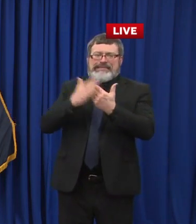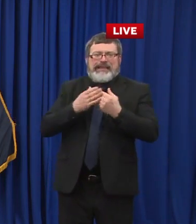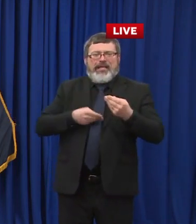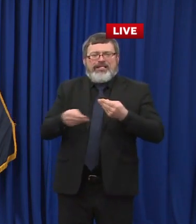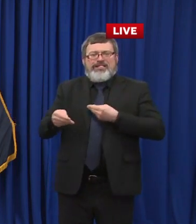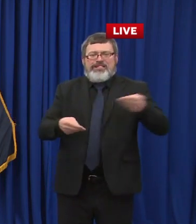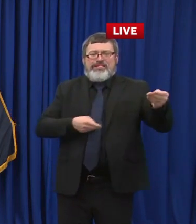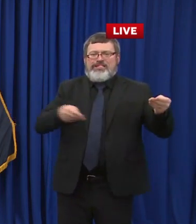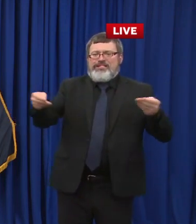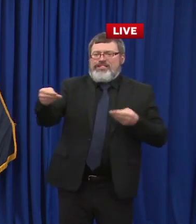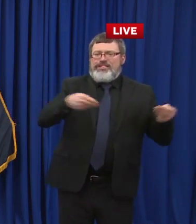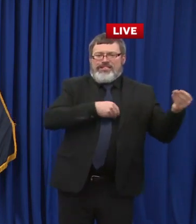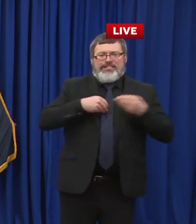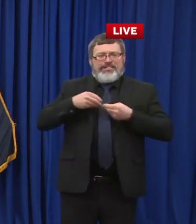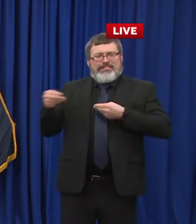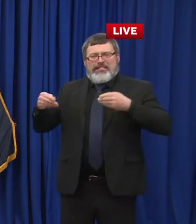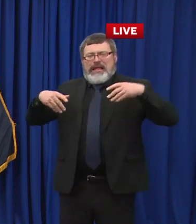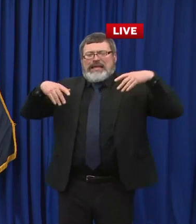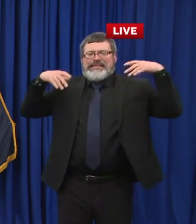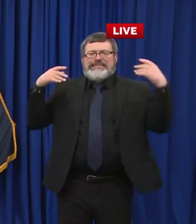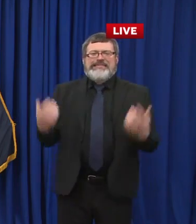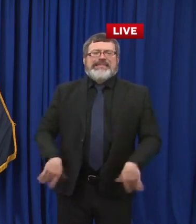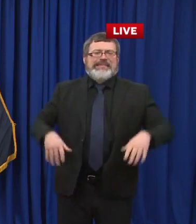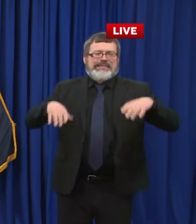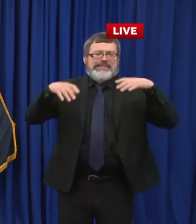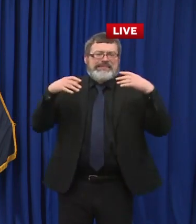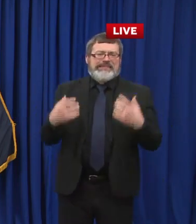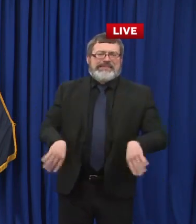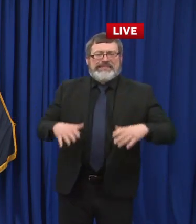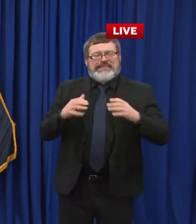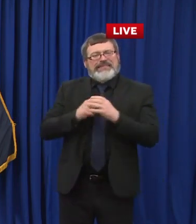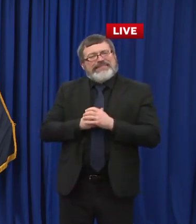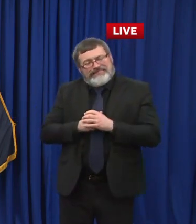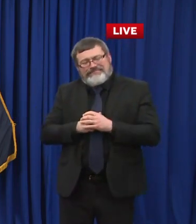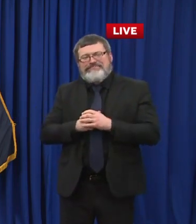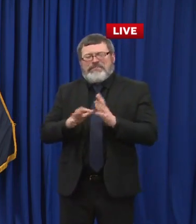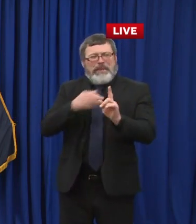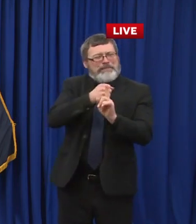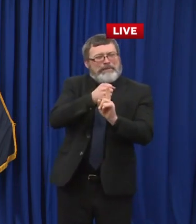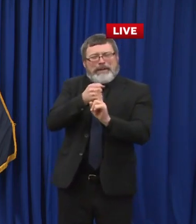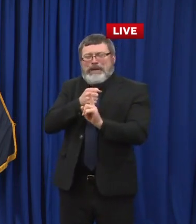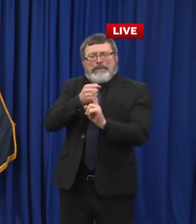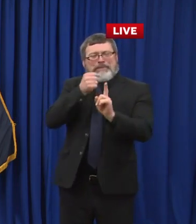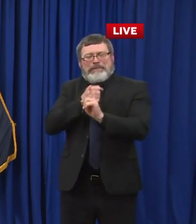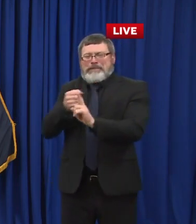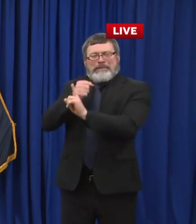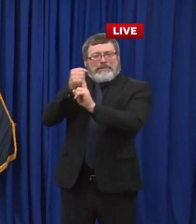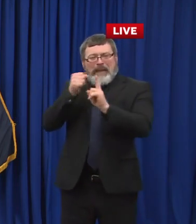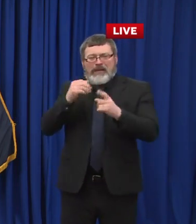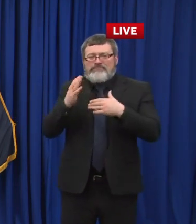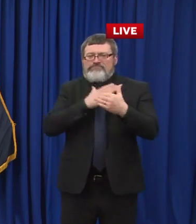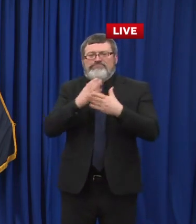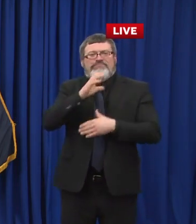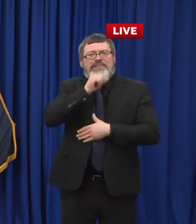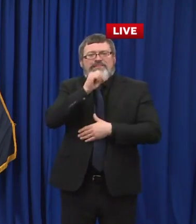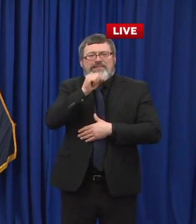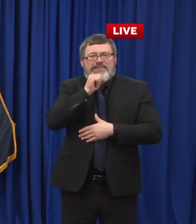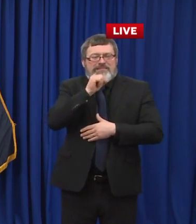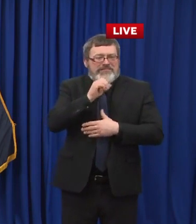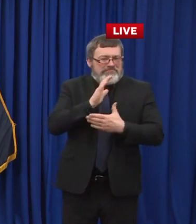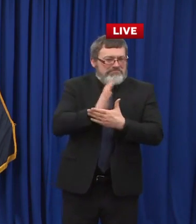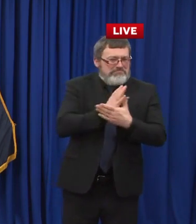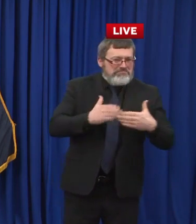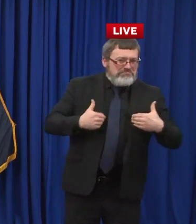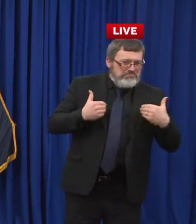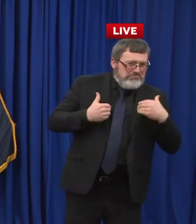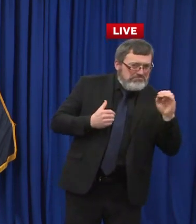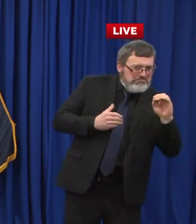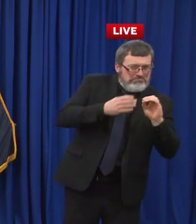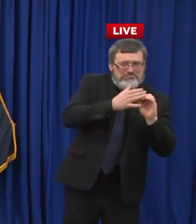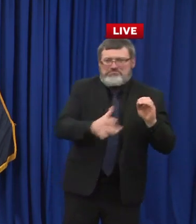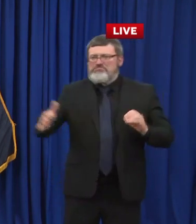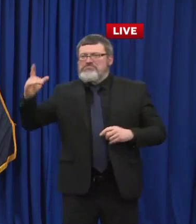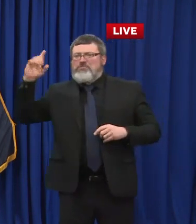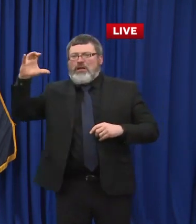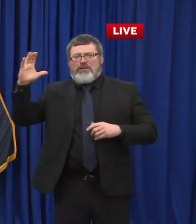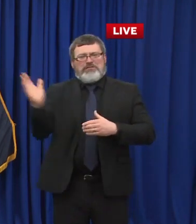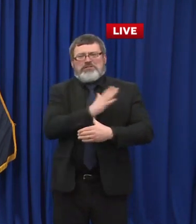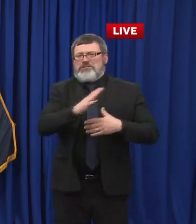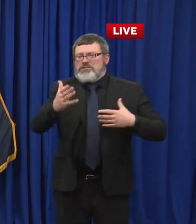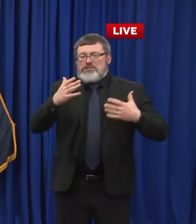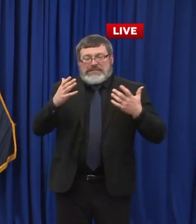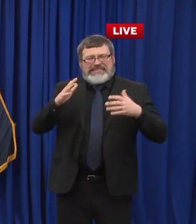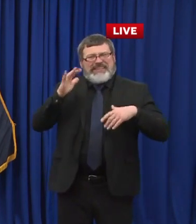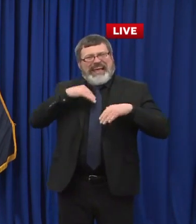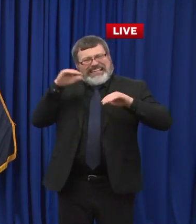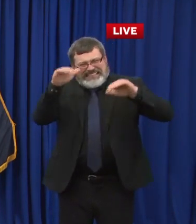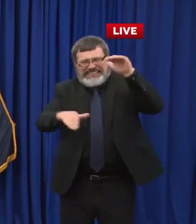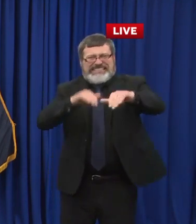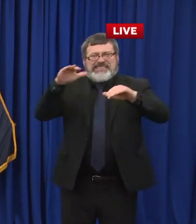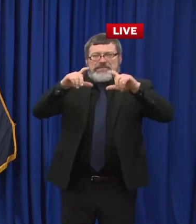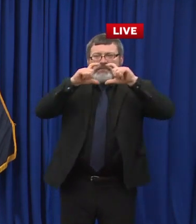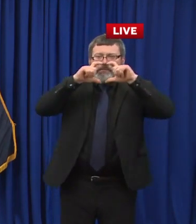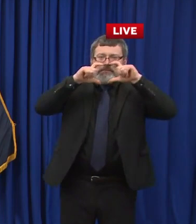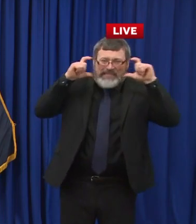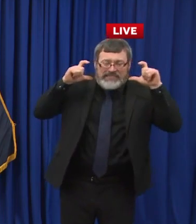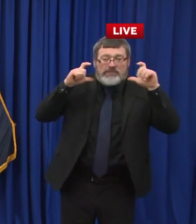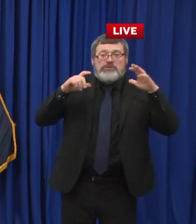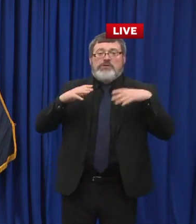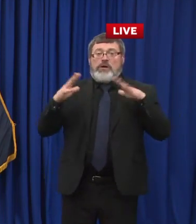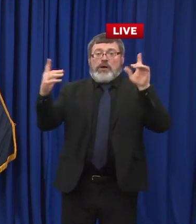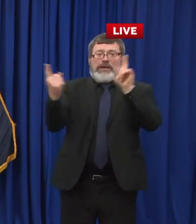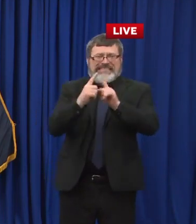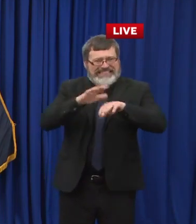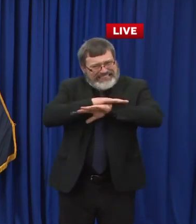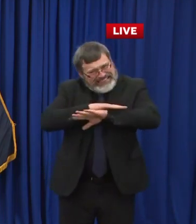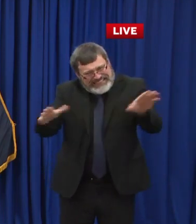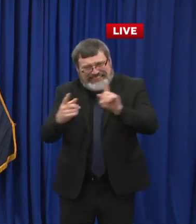COVID-19 CONTINUES TO SHOW A HIGH SPREAD AND AS TRANSMISSION CONTINUES, THE RISK TO OUR FRIENDS, FAMILIES, SCHOOLS, AND BUSINESSES WILL INCREASE, AND MITIGATION MEASURES, SOCIAL